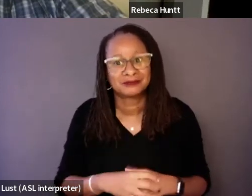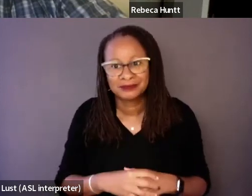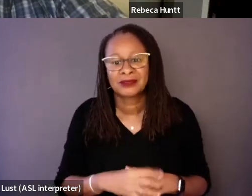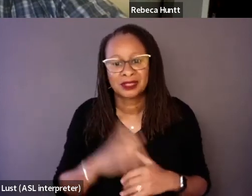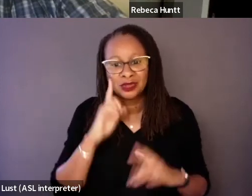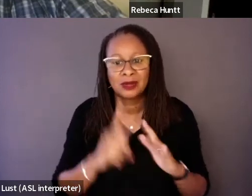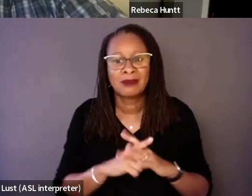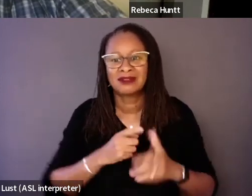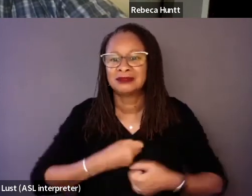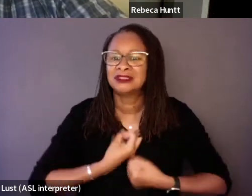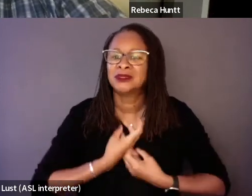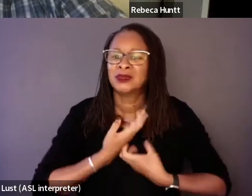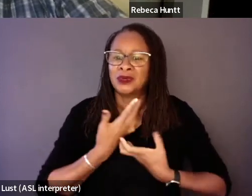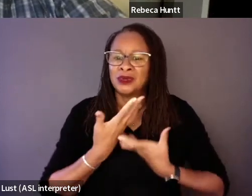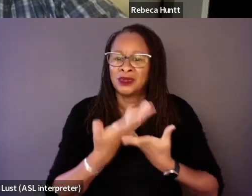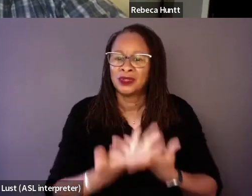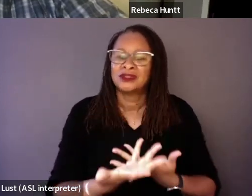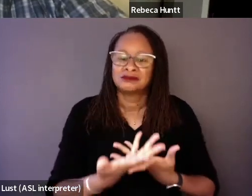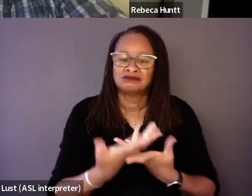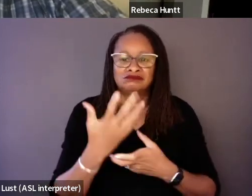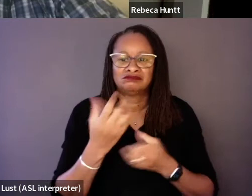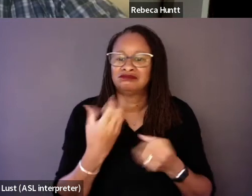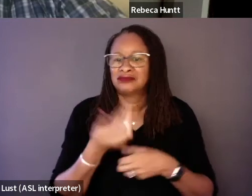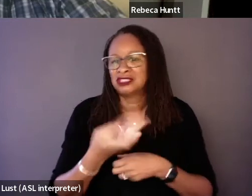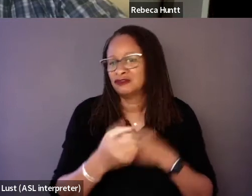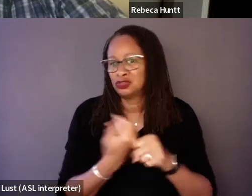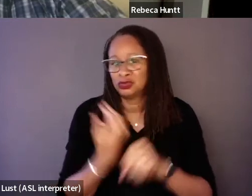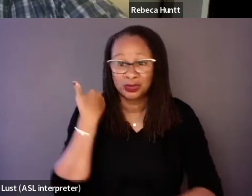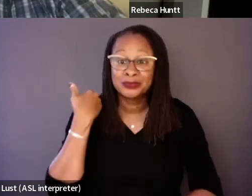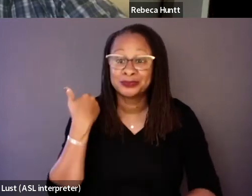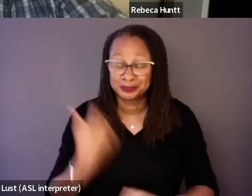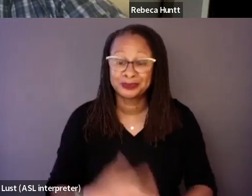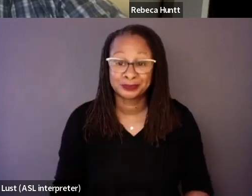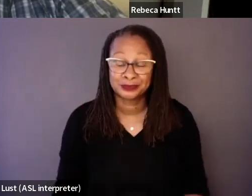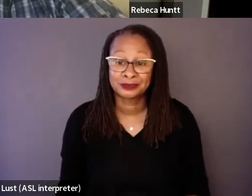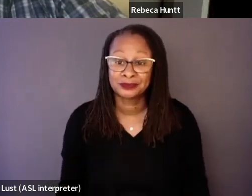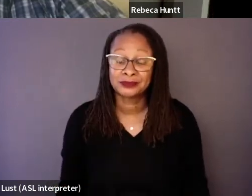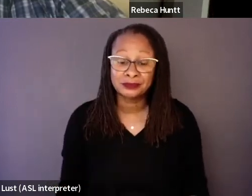come up and come out of me years ago when developing the portion of my mother.